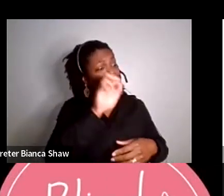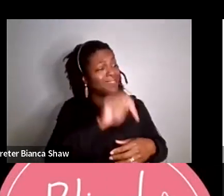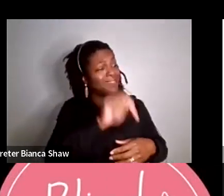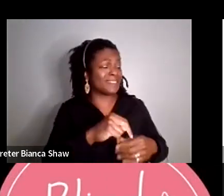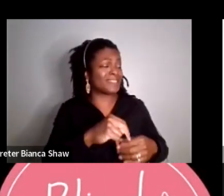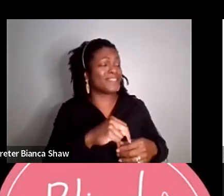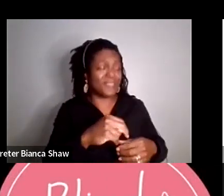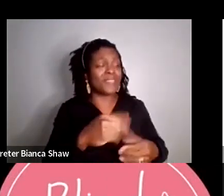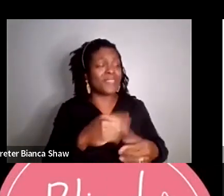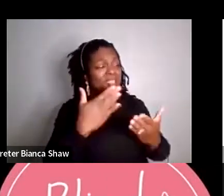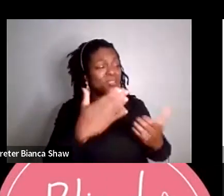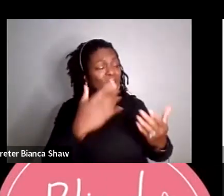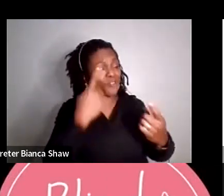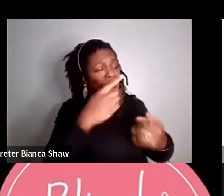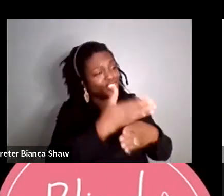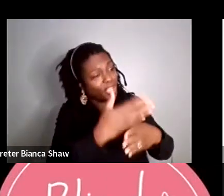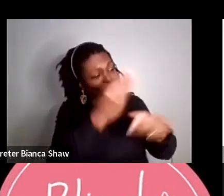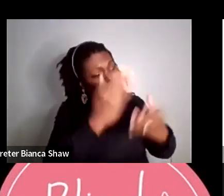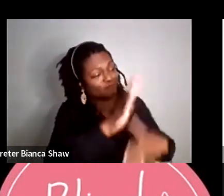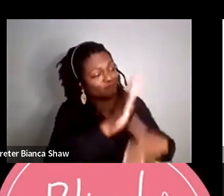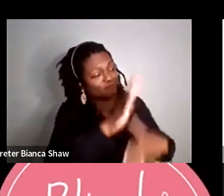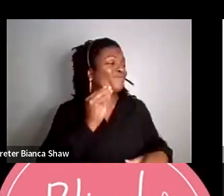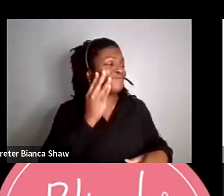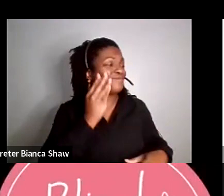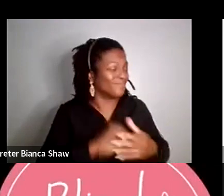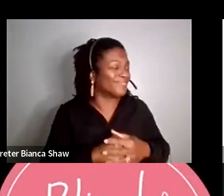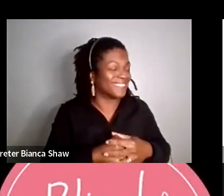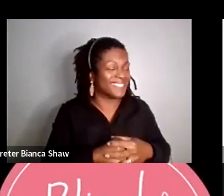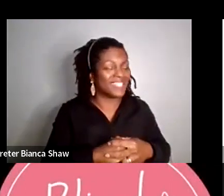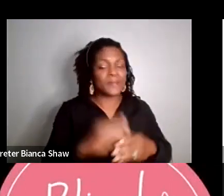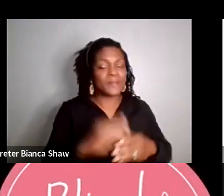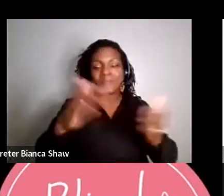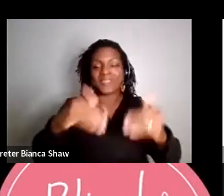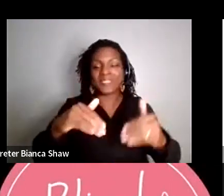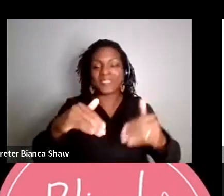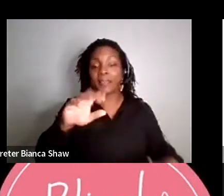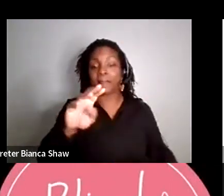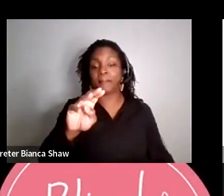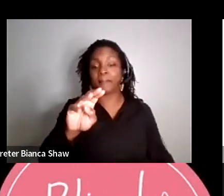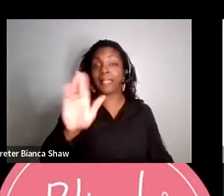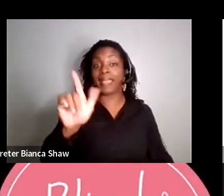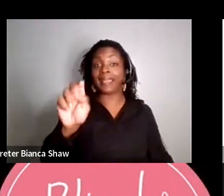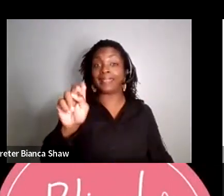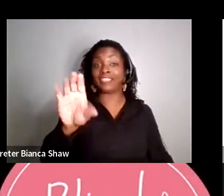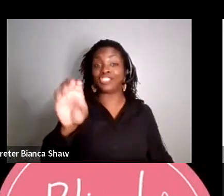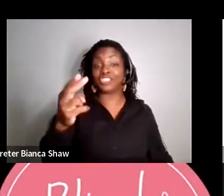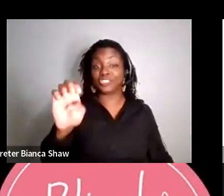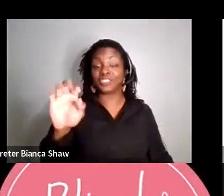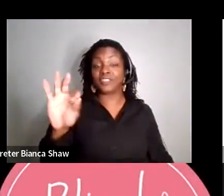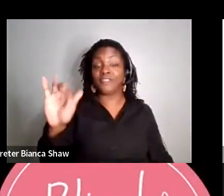I appreciate it. alright. Next up we have Miss Blanche folk again to talk about orientation and mobility.